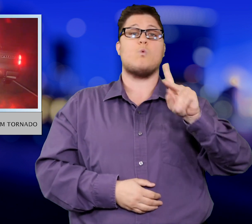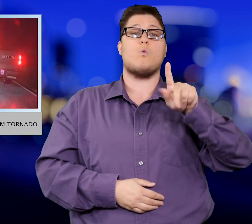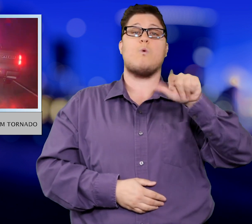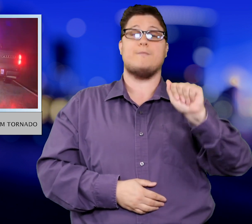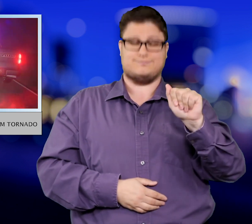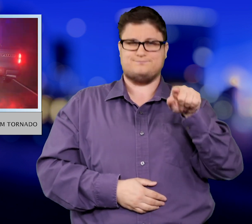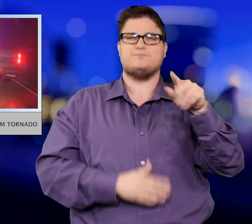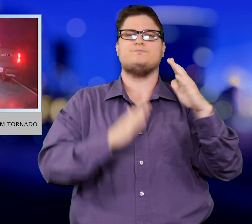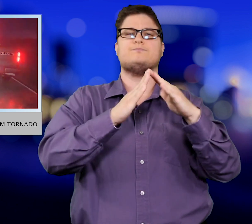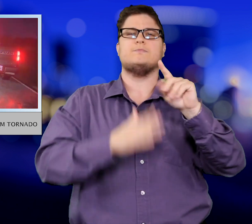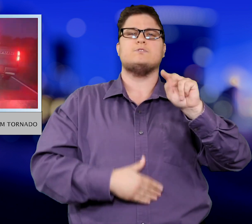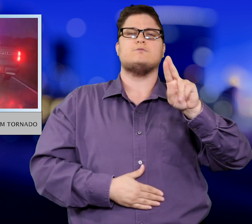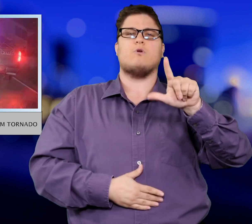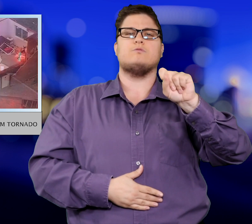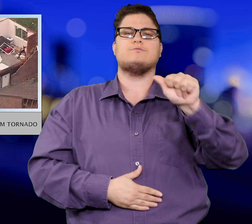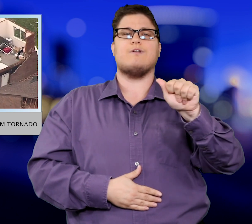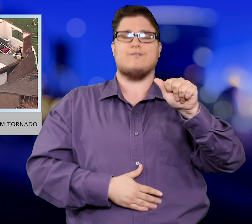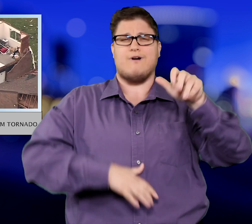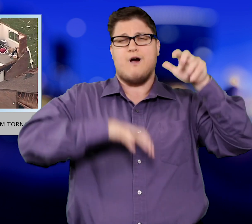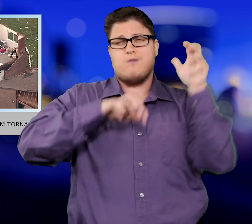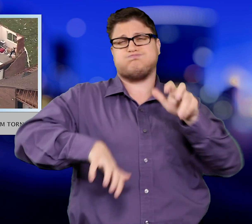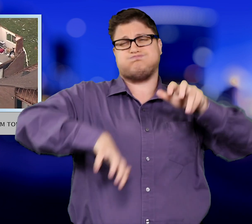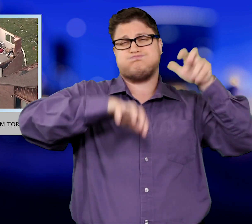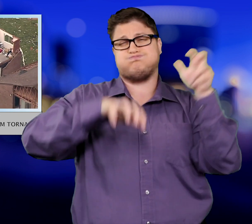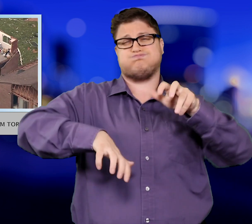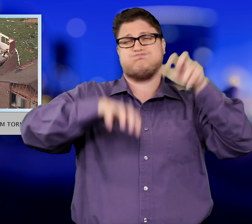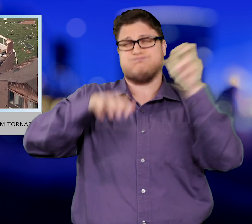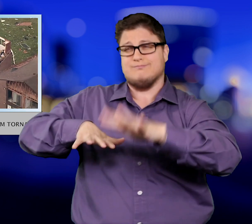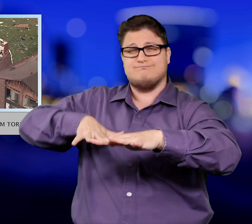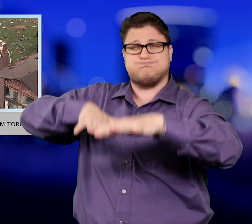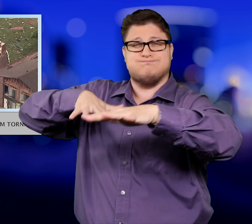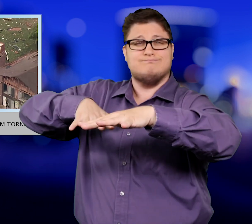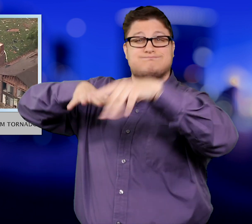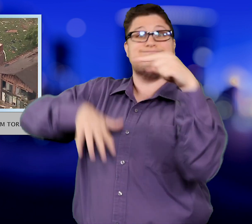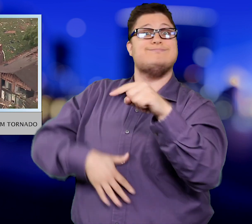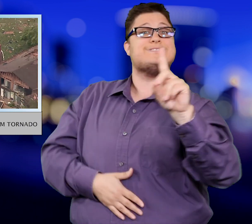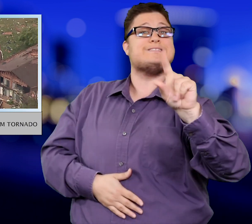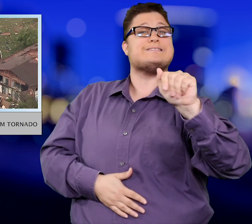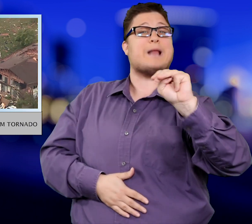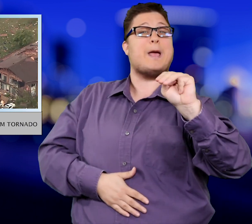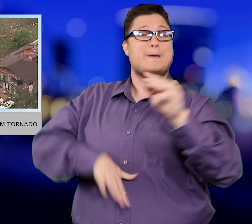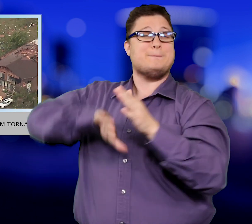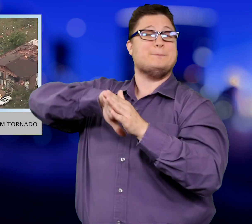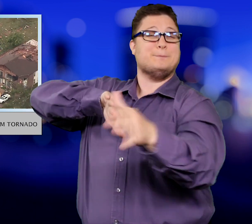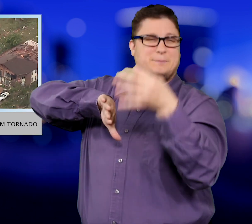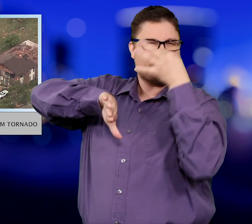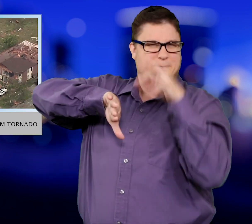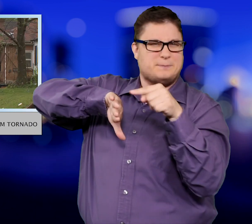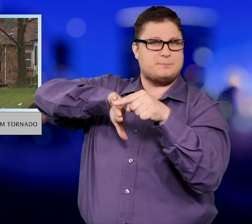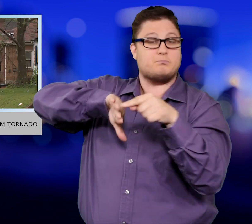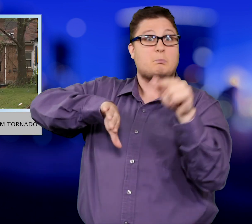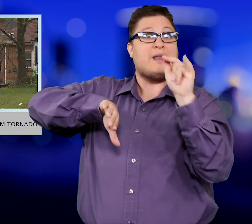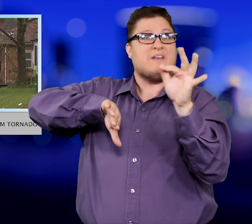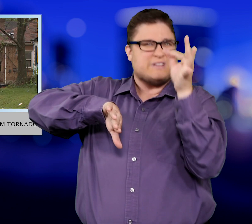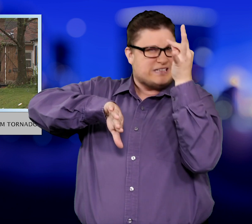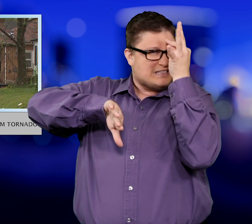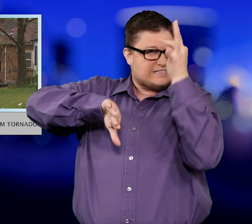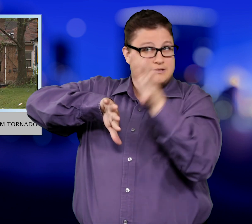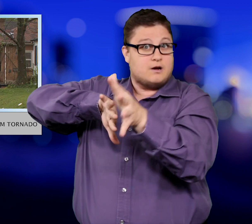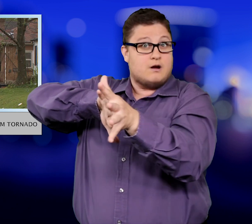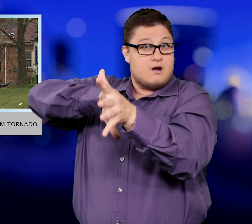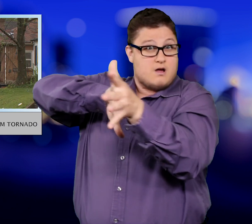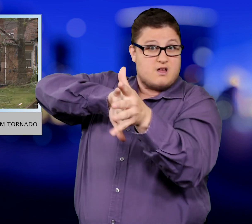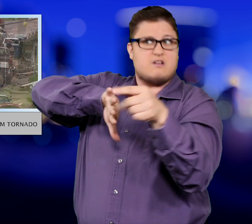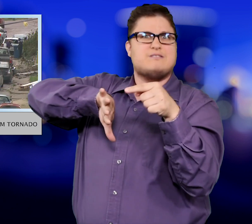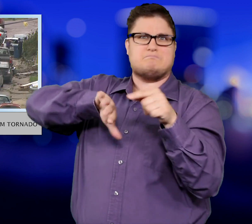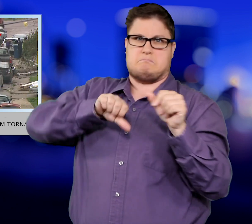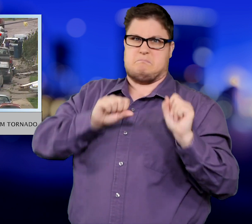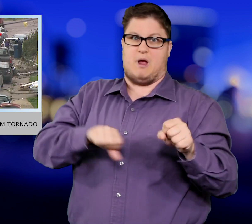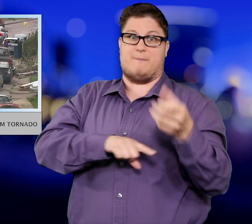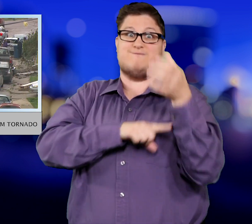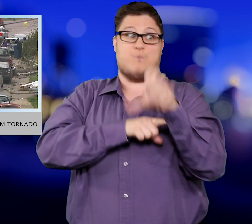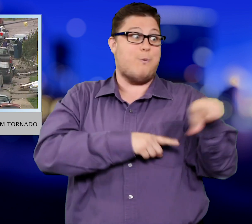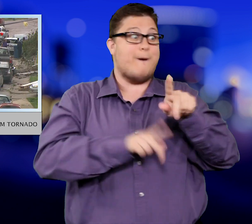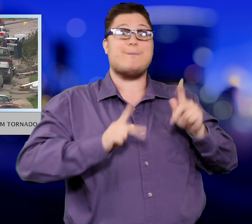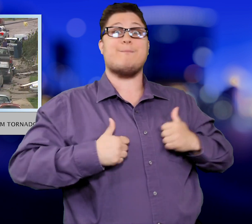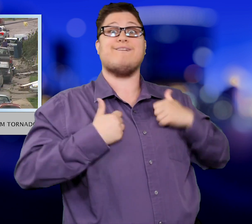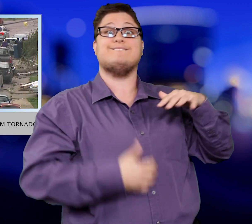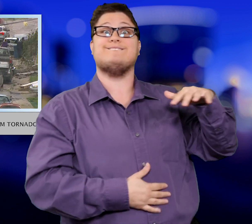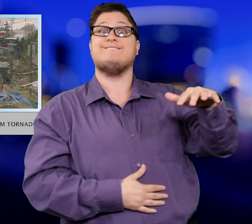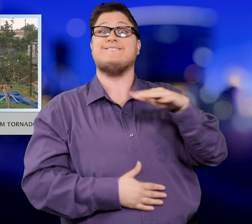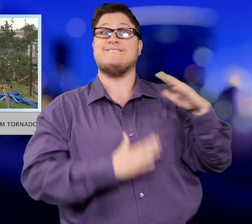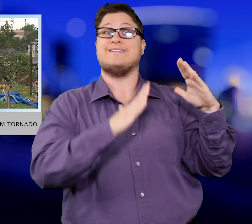Rainfall in Tulsa, Oklahoma is threatening the nearby dam that could force residents